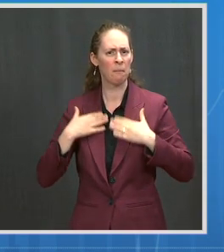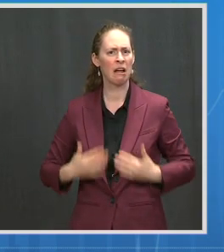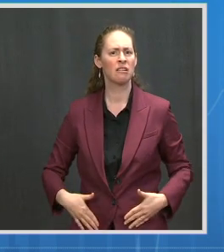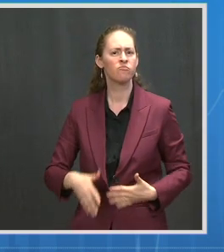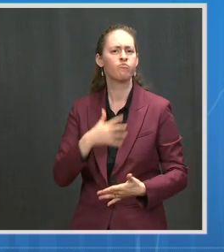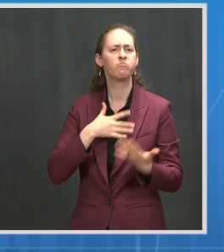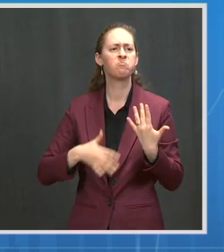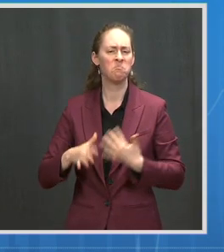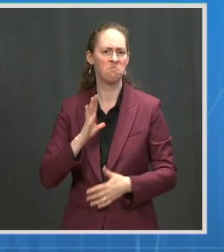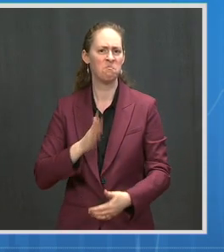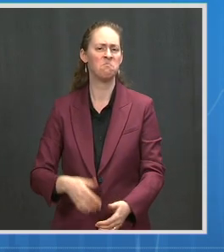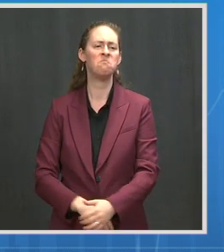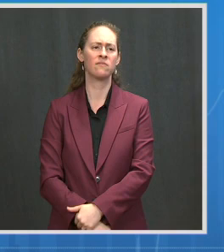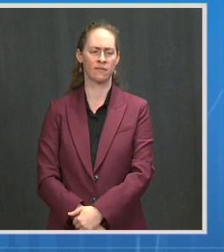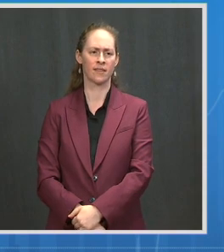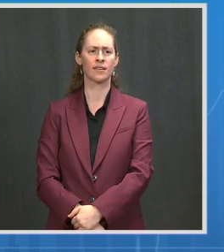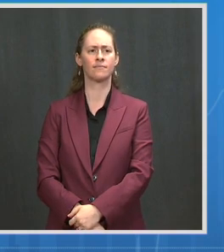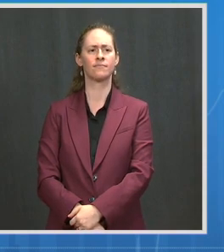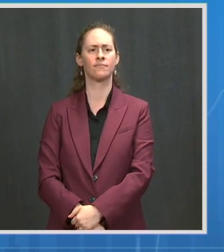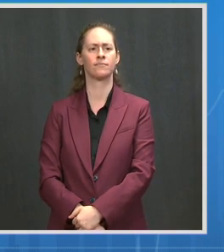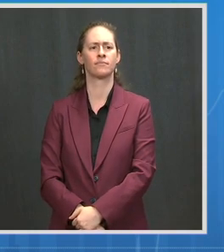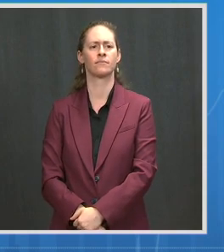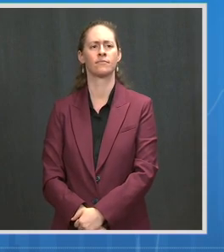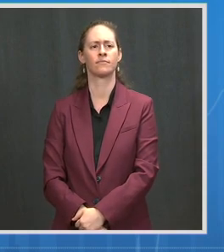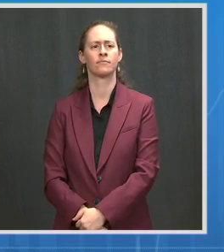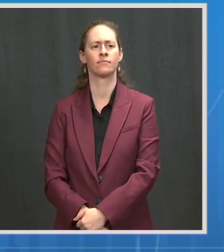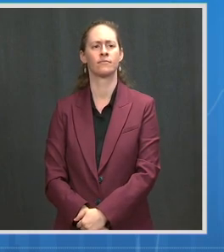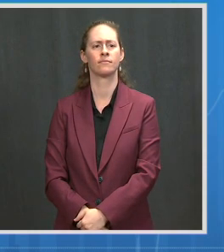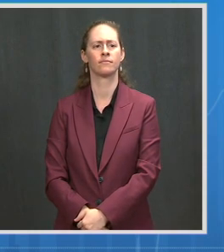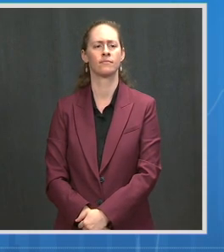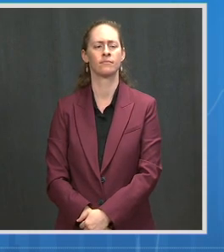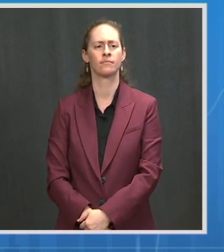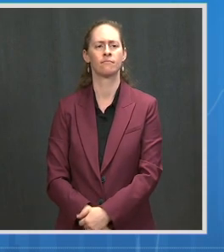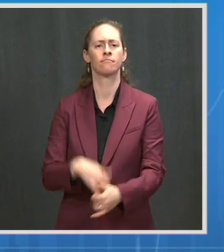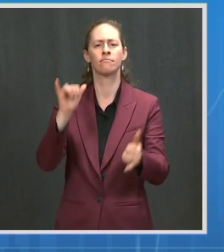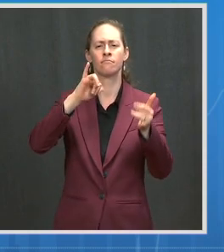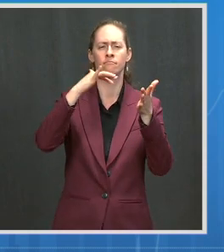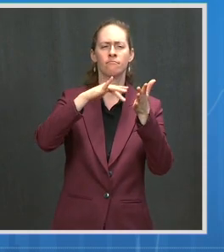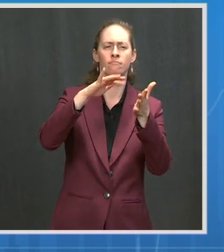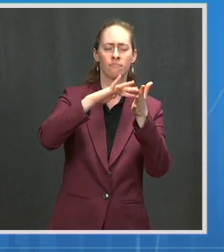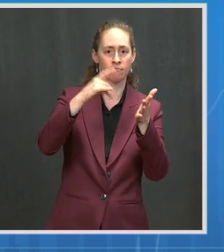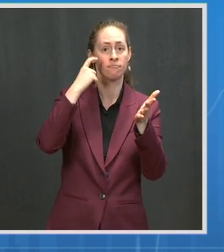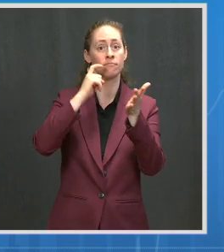as shown on the next slide. When you look at the durability on this slide,